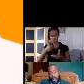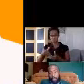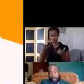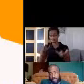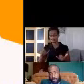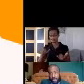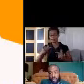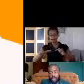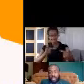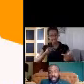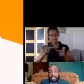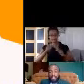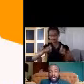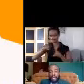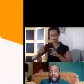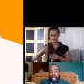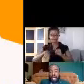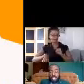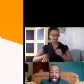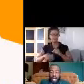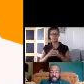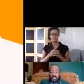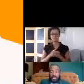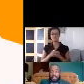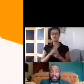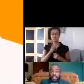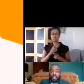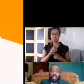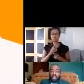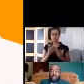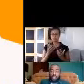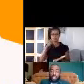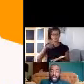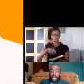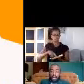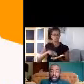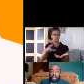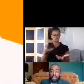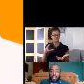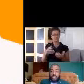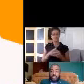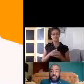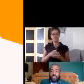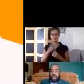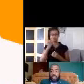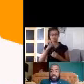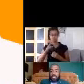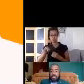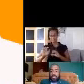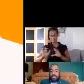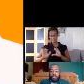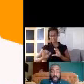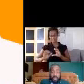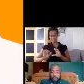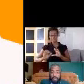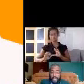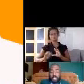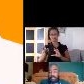happens from that is by actually asking those in our chat here to be brave, take, take a